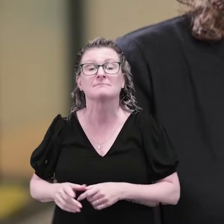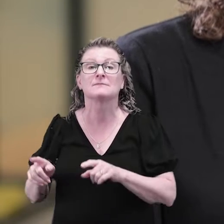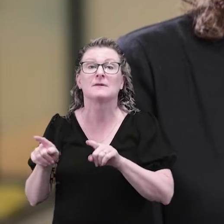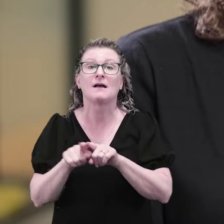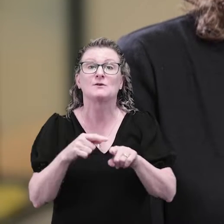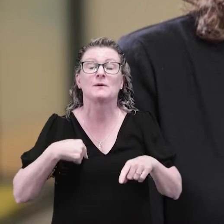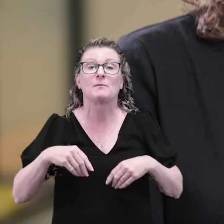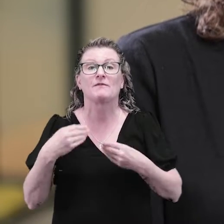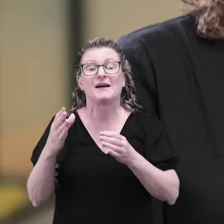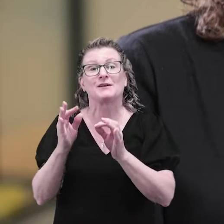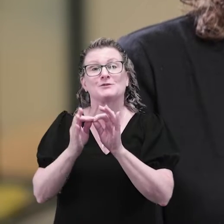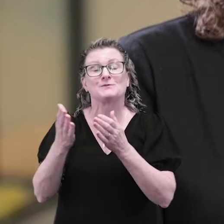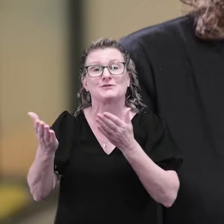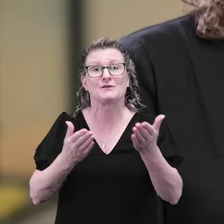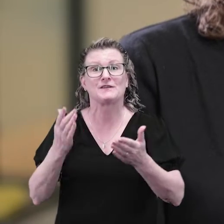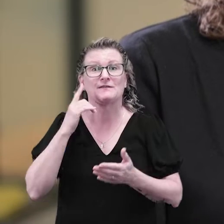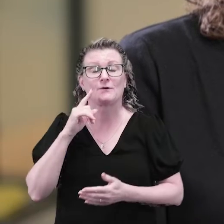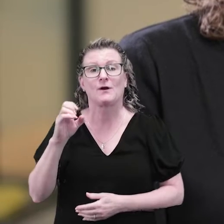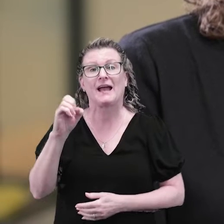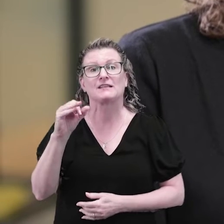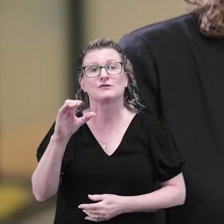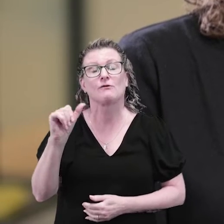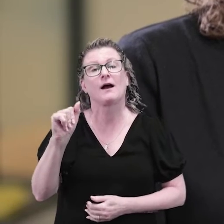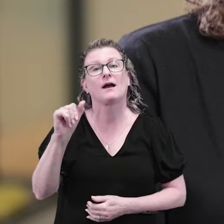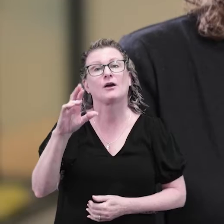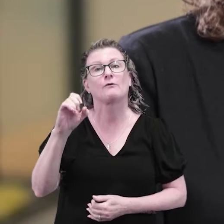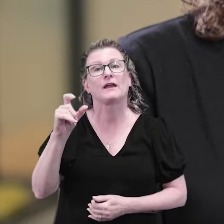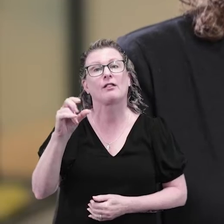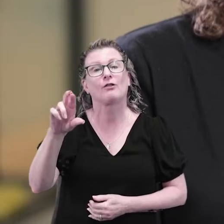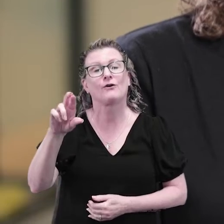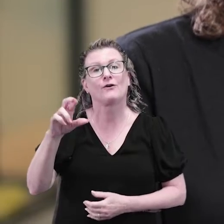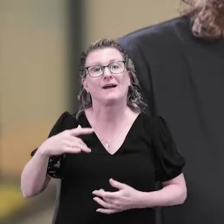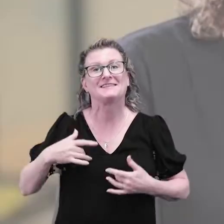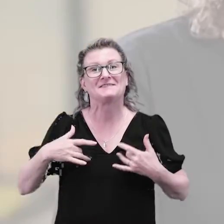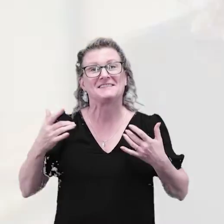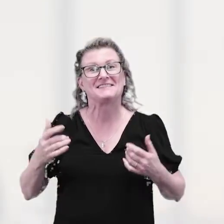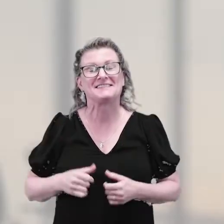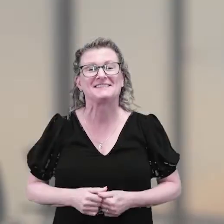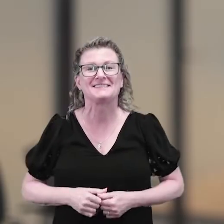In addition, we provide interpreting services for extracurricular activities.